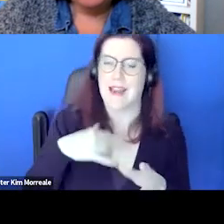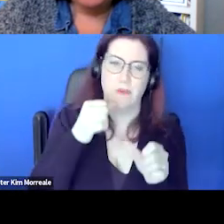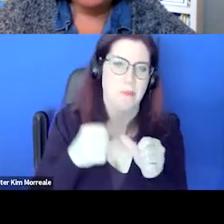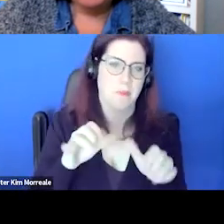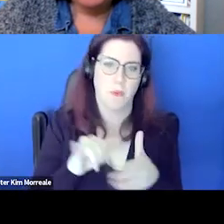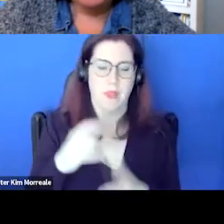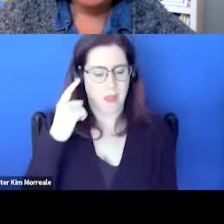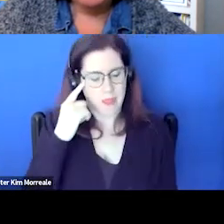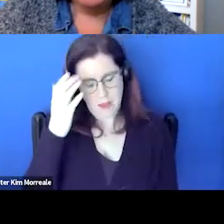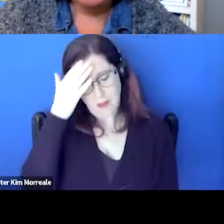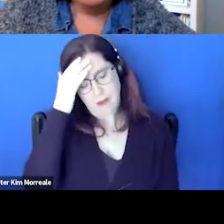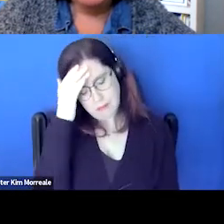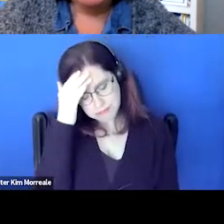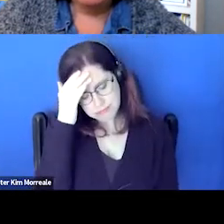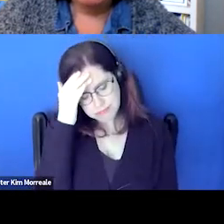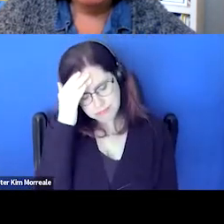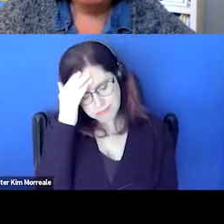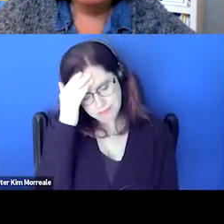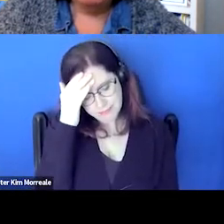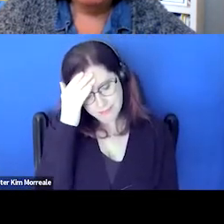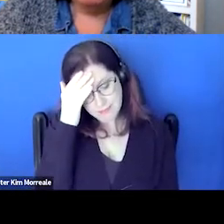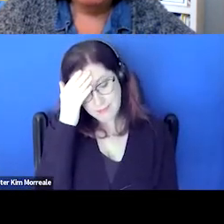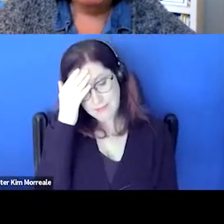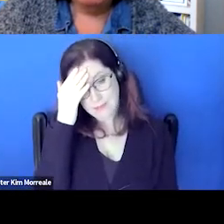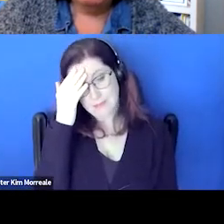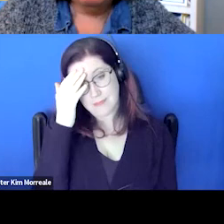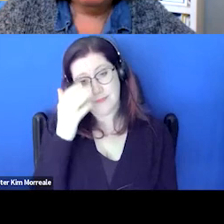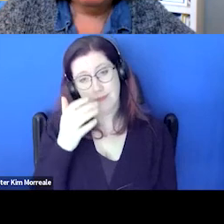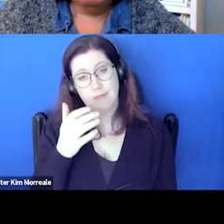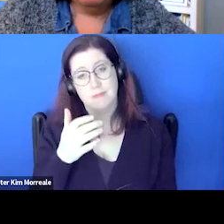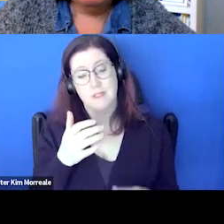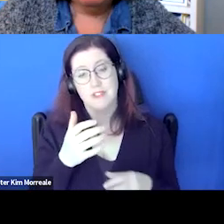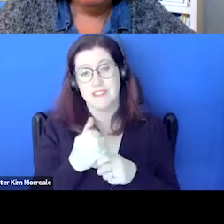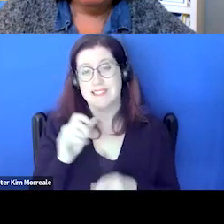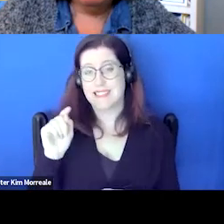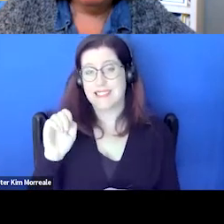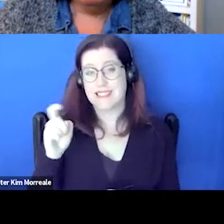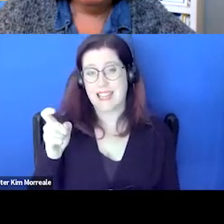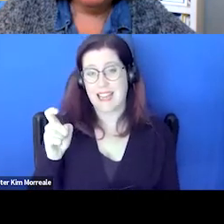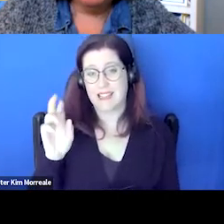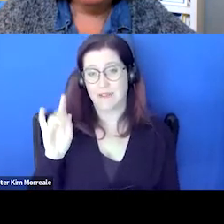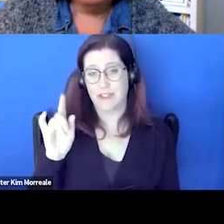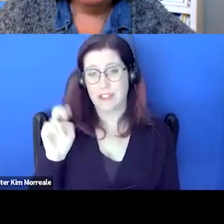"Oh, when she gets this tax return, she's just gonna go and spend it.